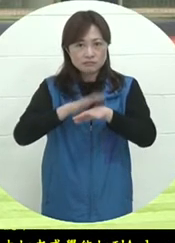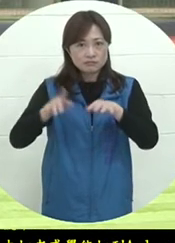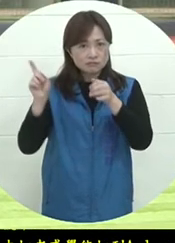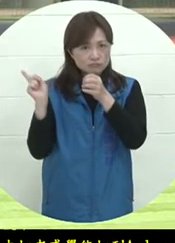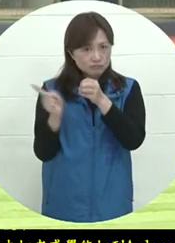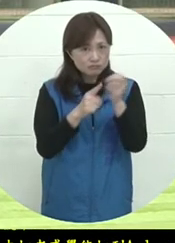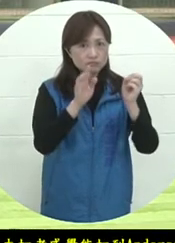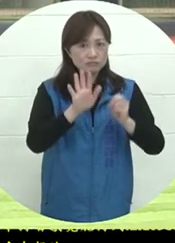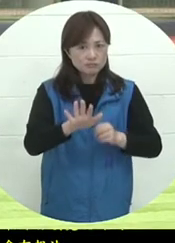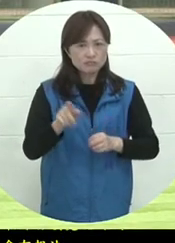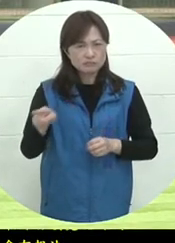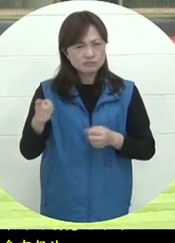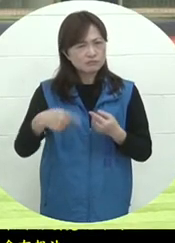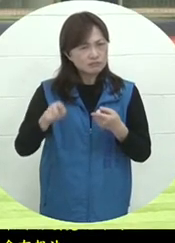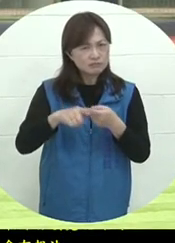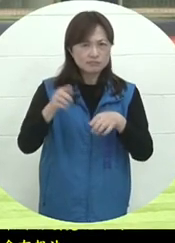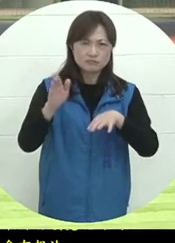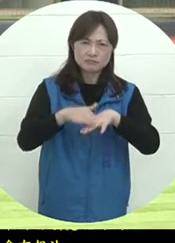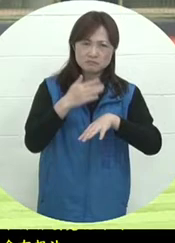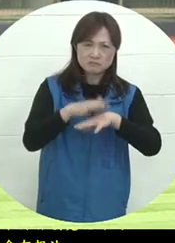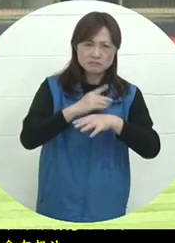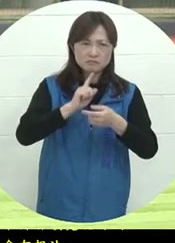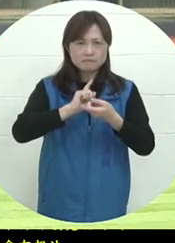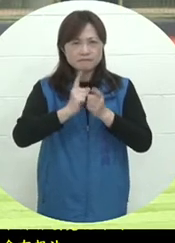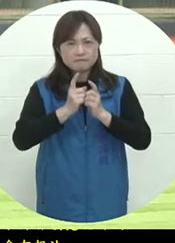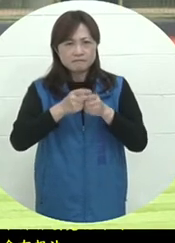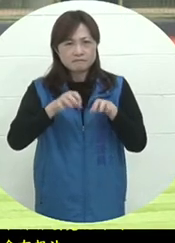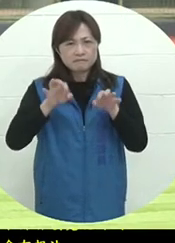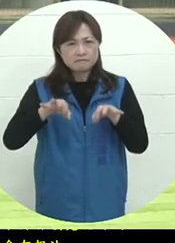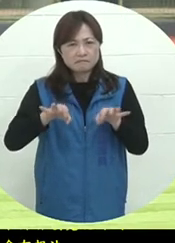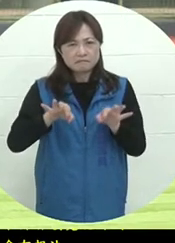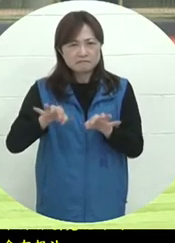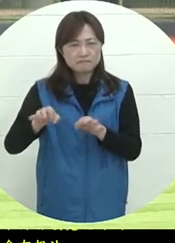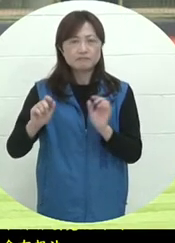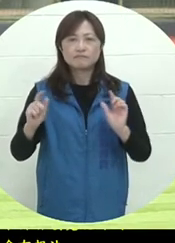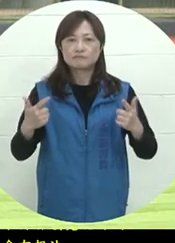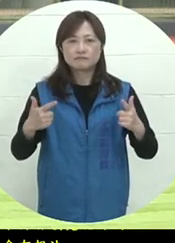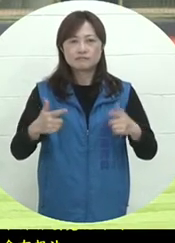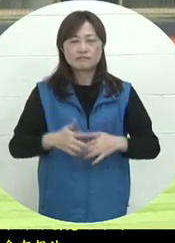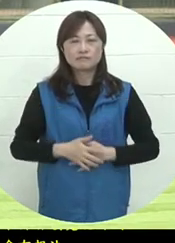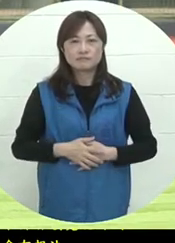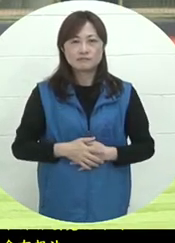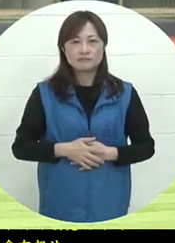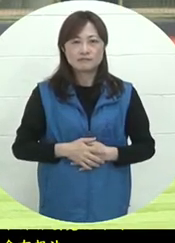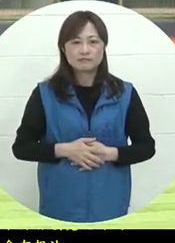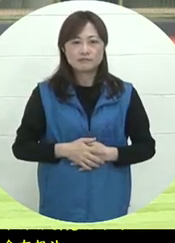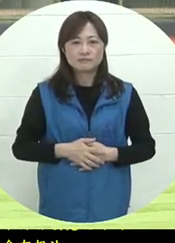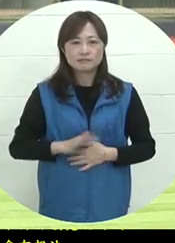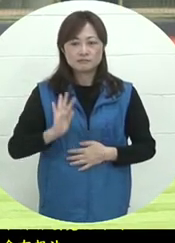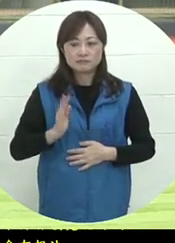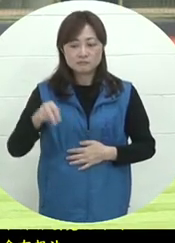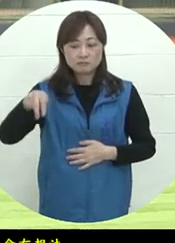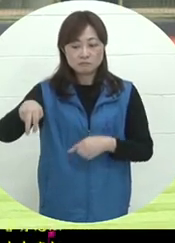to advance by consuming the number of outs. However, at this time, the base changer is attracted by his movements,